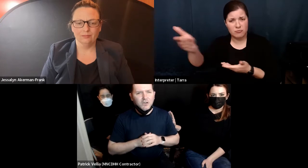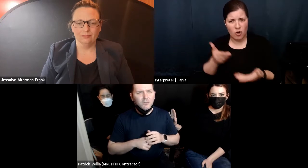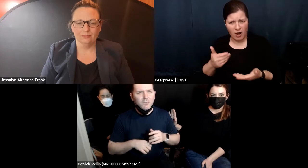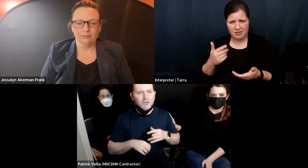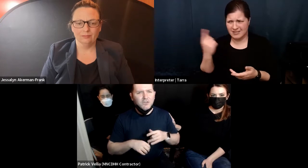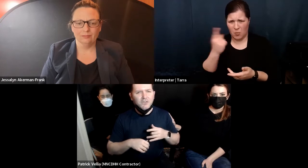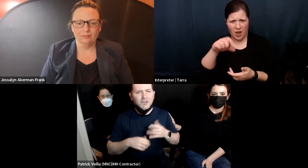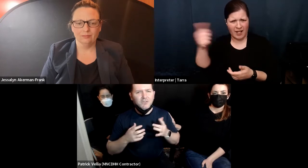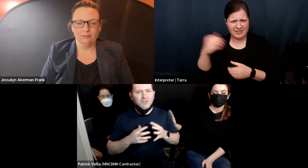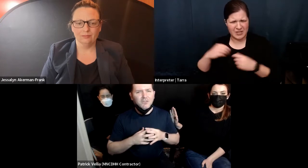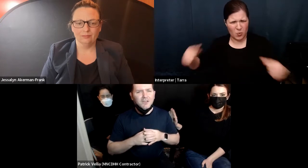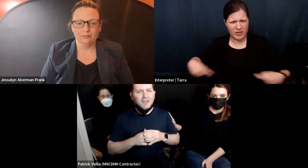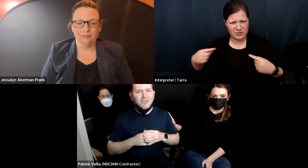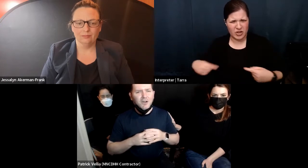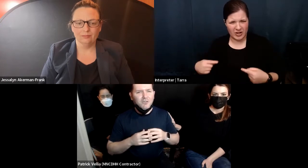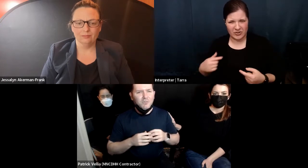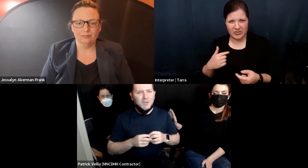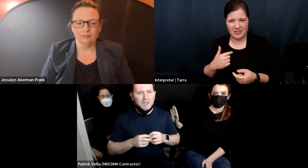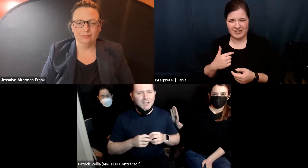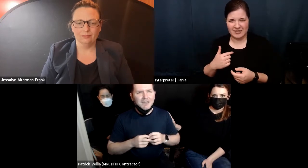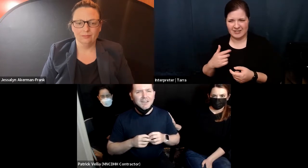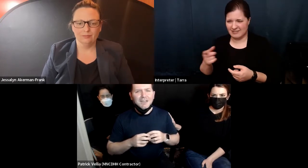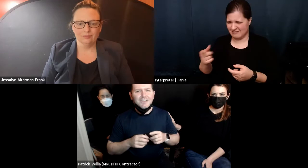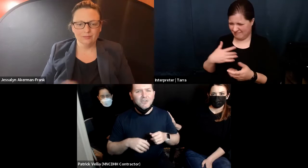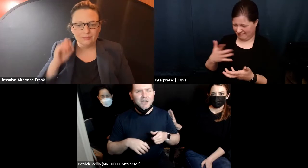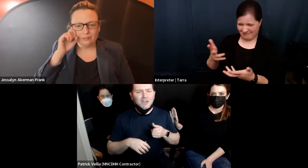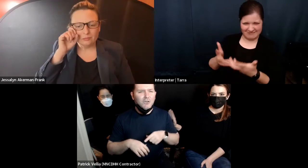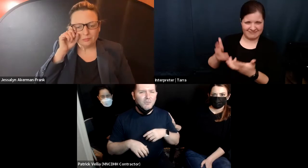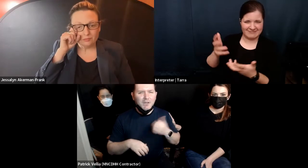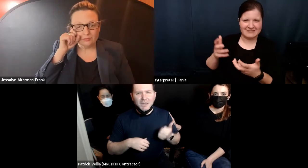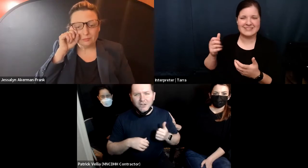Like one time I go up to customer service and request assistance for the food department and they gave me